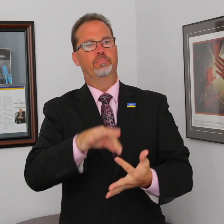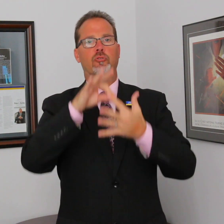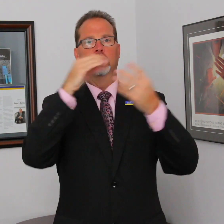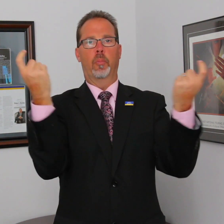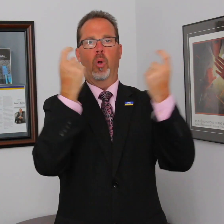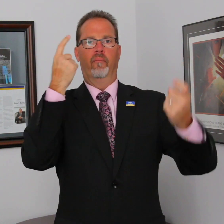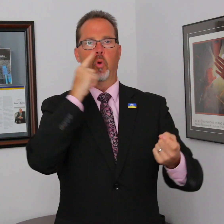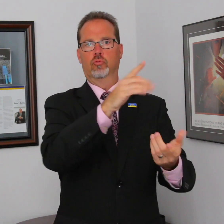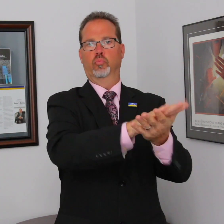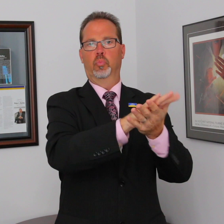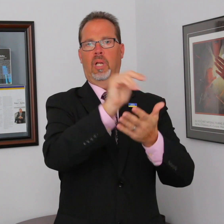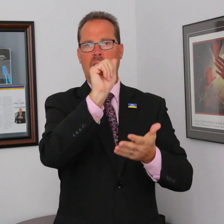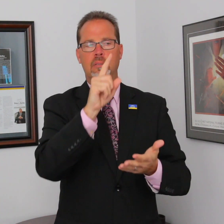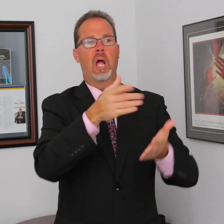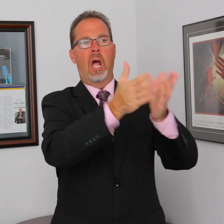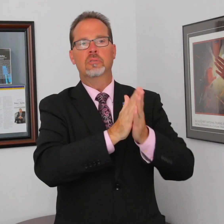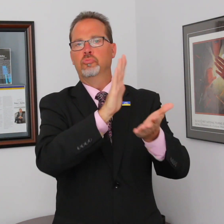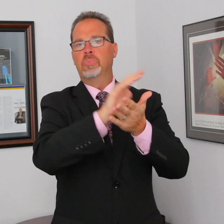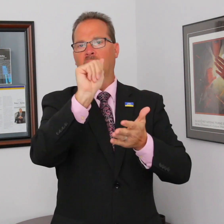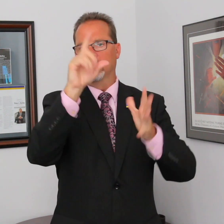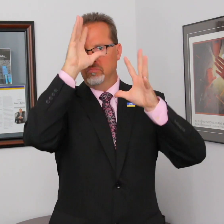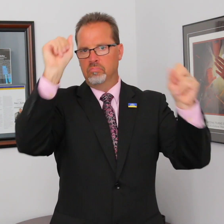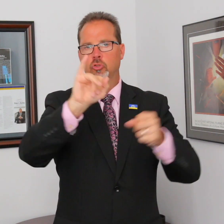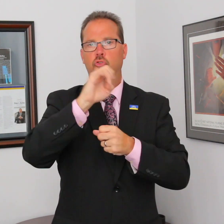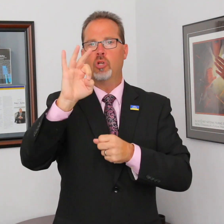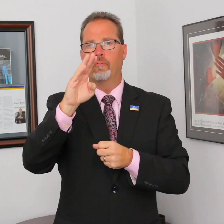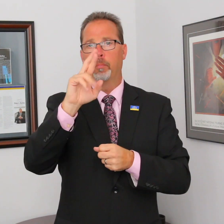the alumni shared. They wanted to honor the history of the school so they